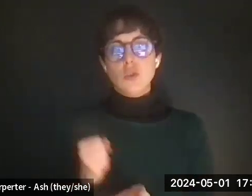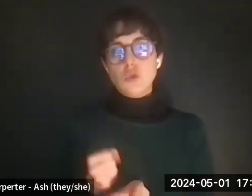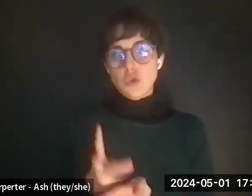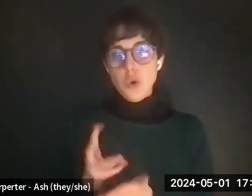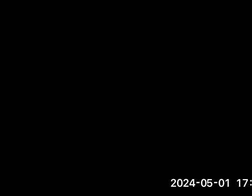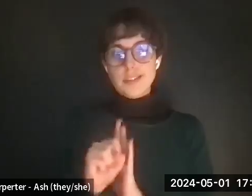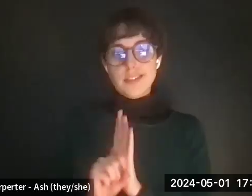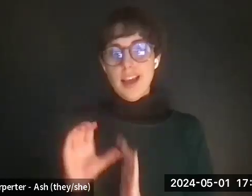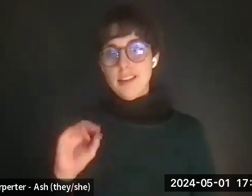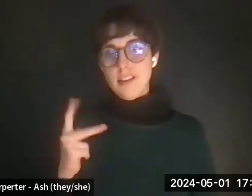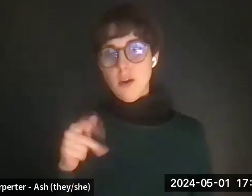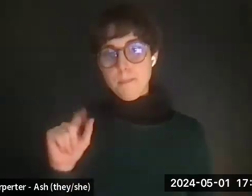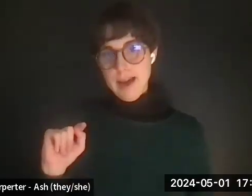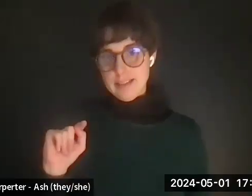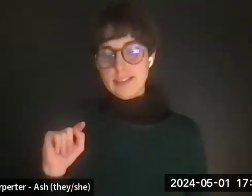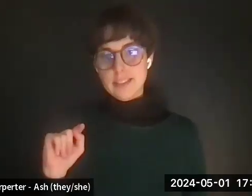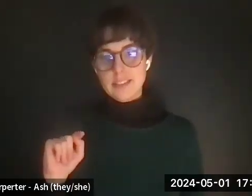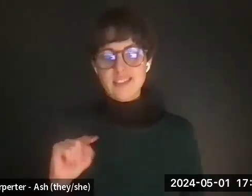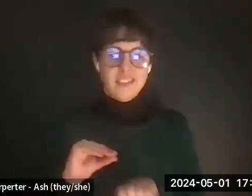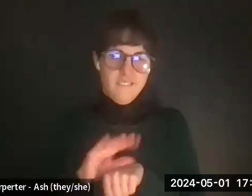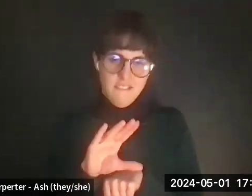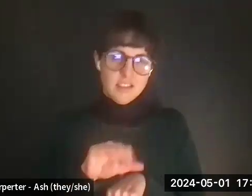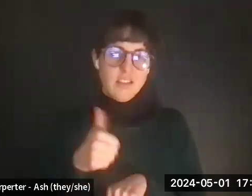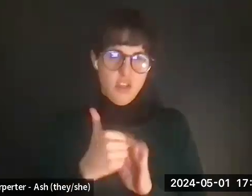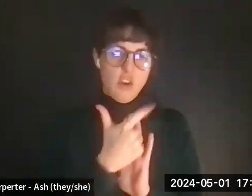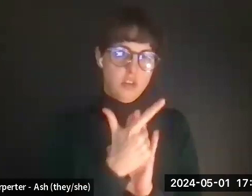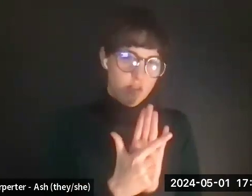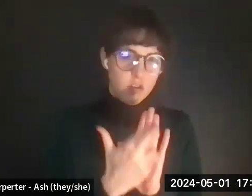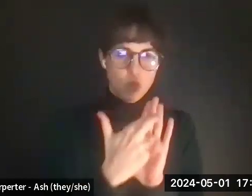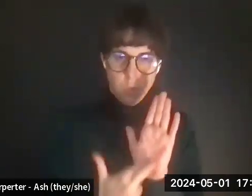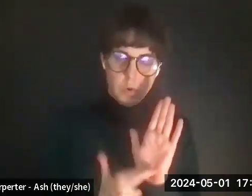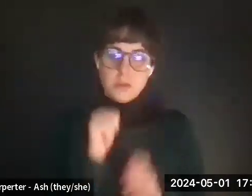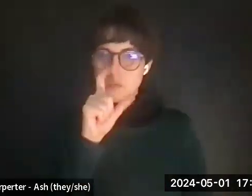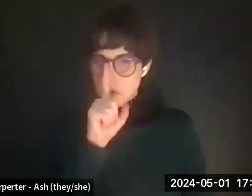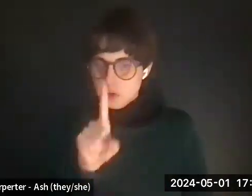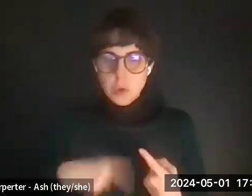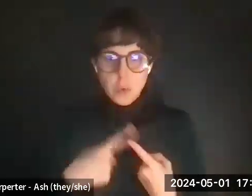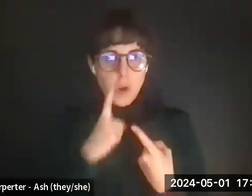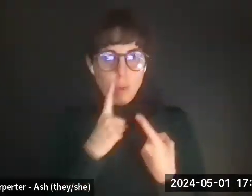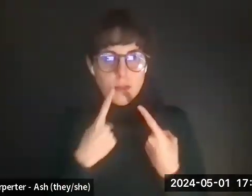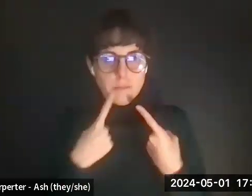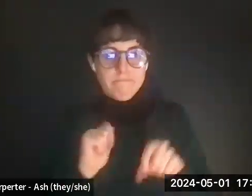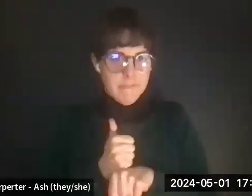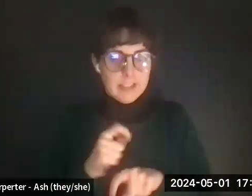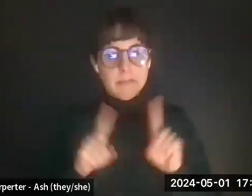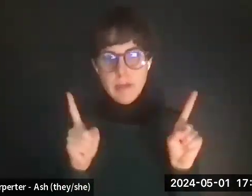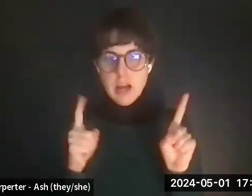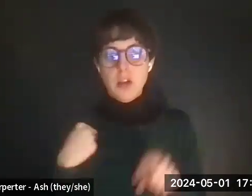other states legislatures. So we do not know exactly when this will be effective. However, we do know that we've guaranteed six states